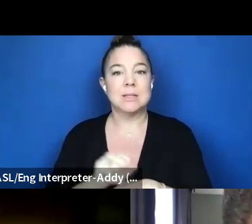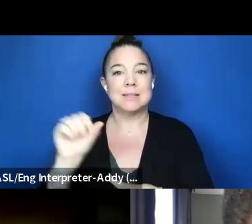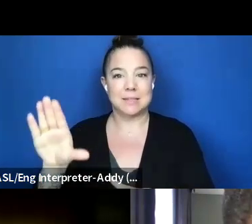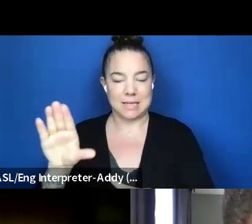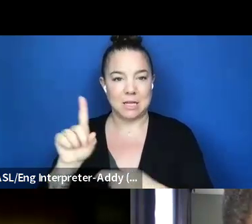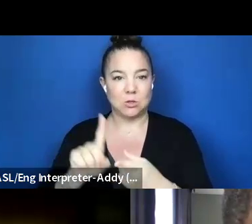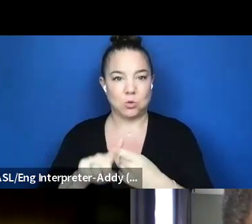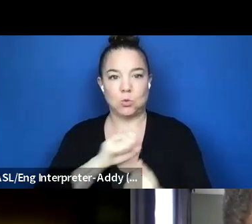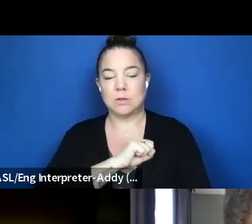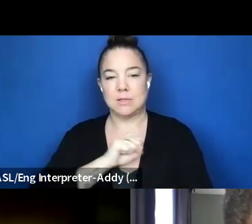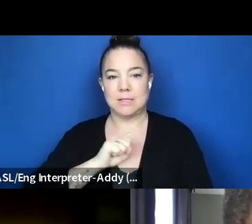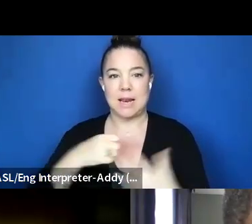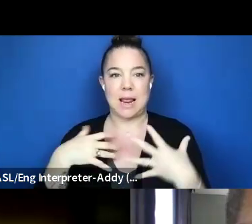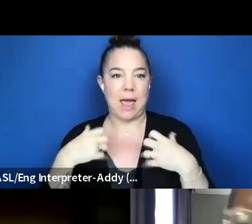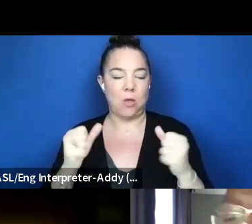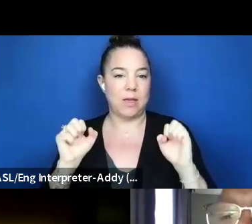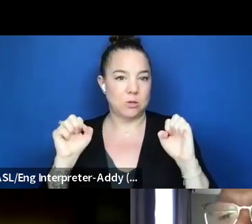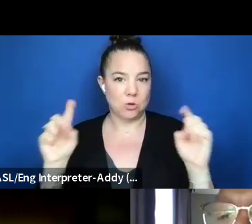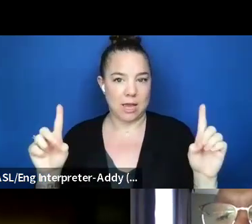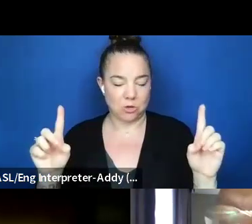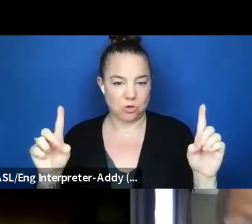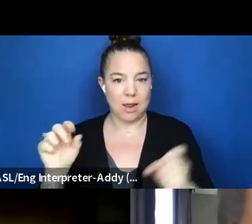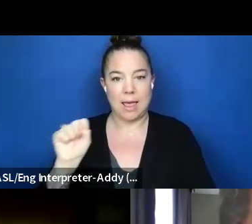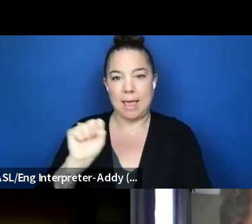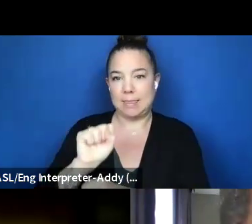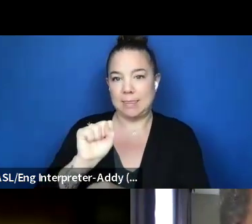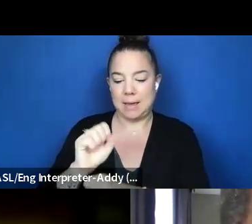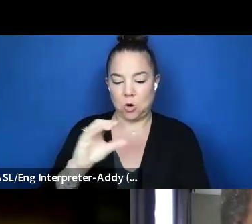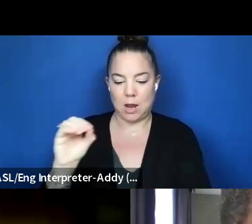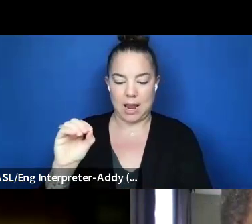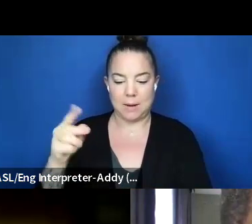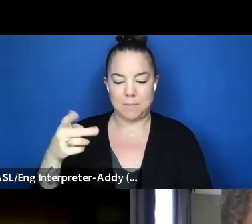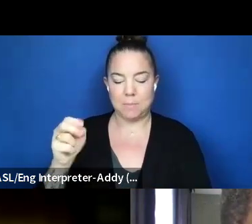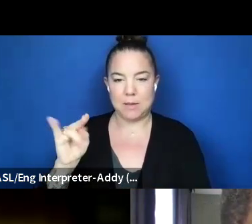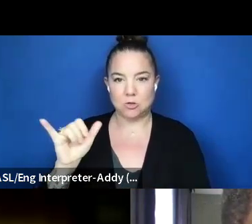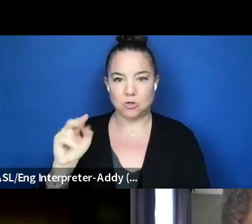Adeleigh Belyeu: the student health, education. Adeleigh Belyeu: Labor and Pensions Committee Adeleigh Belyeu: and